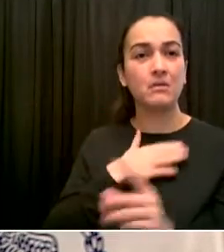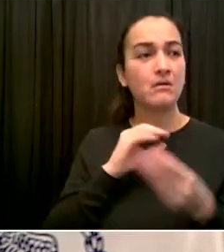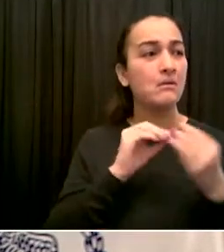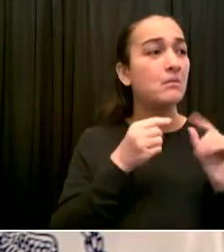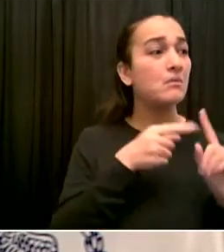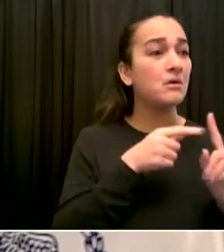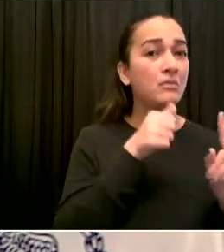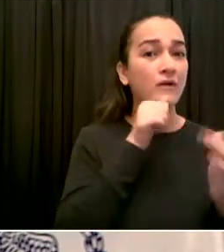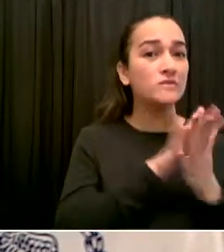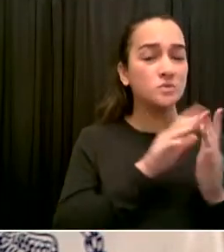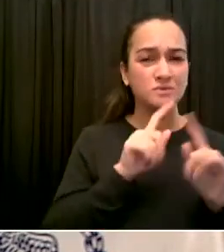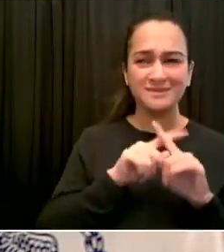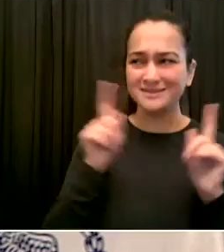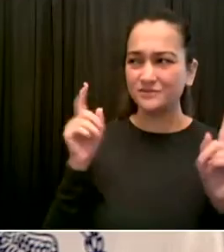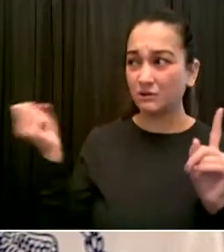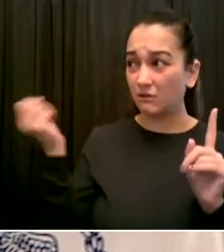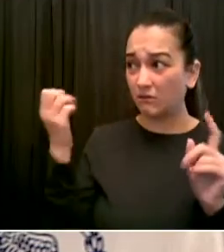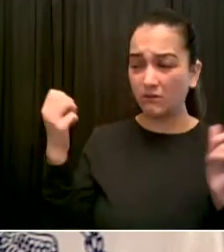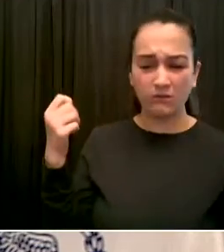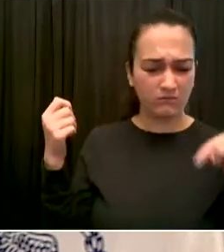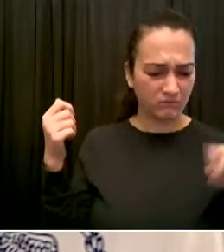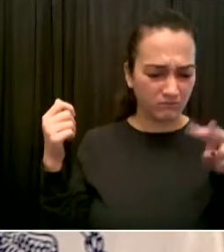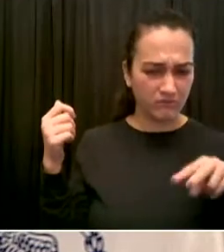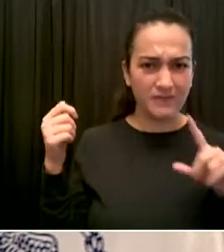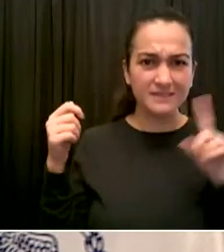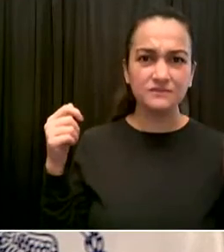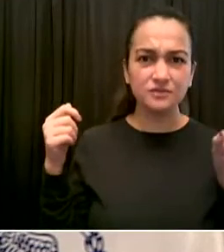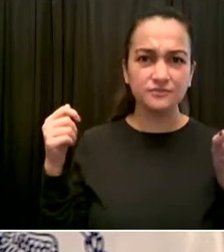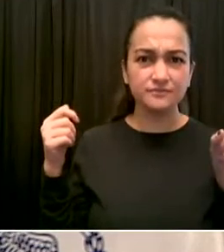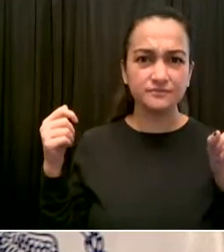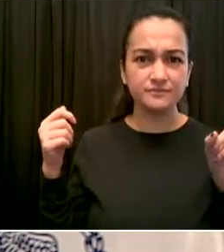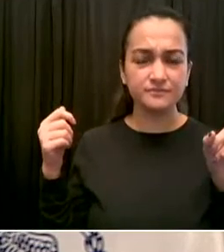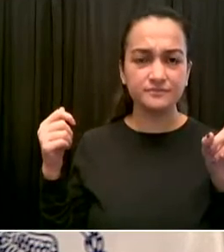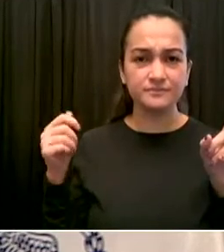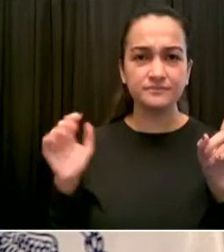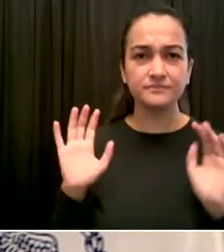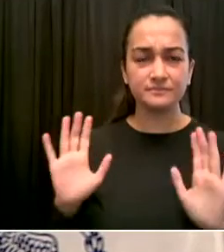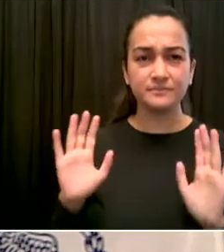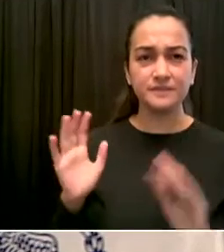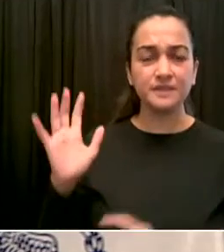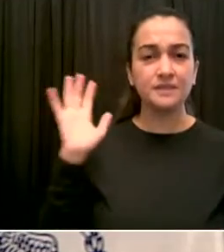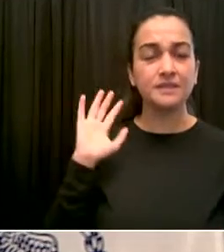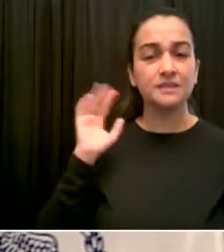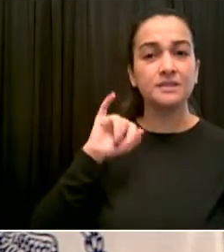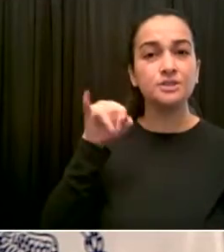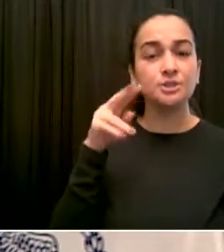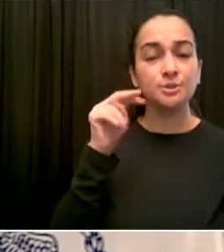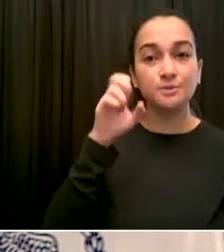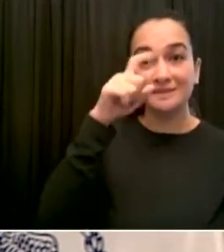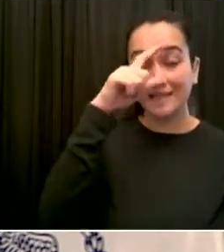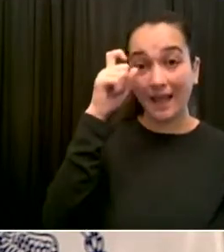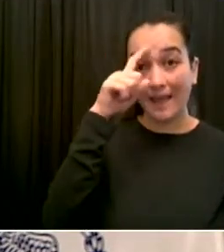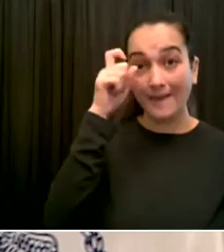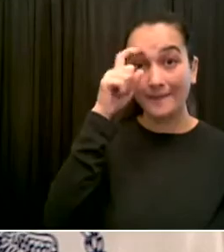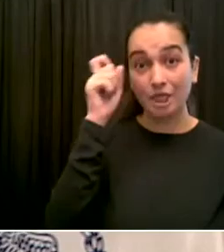WANT TO GO BACK AND CHECK ON THE CHARTER EXPERIENCE. I HEARD NUMBERS DIFFERENT FROM WHAT YOU REPORTED.